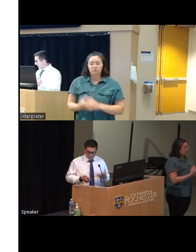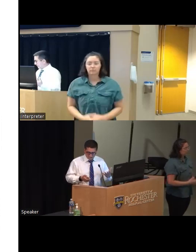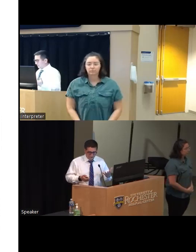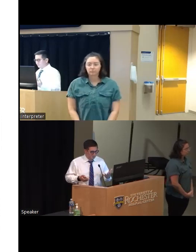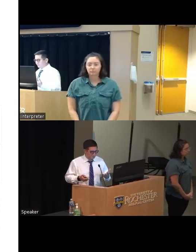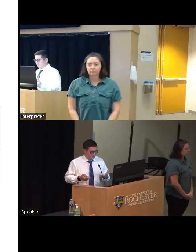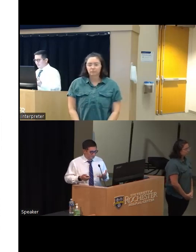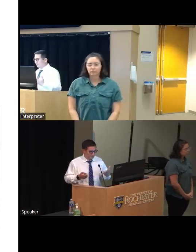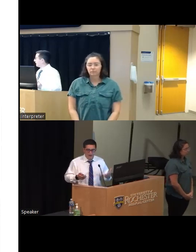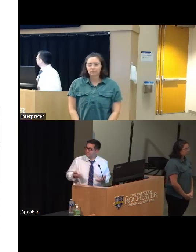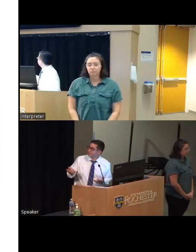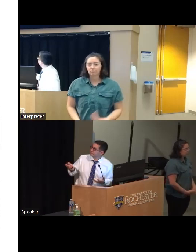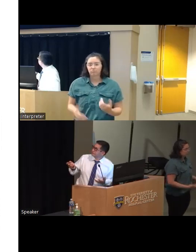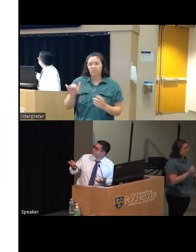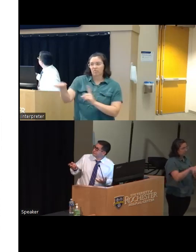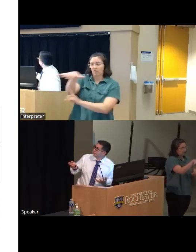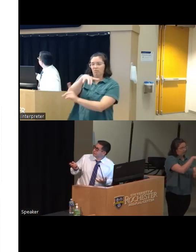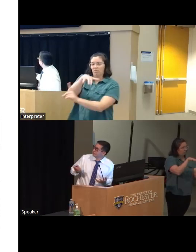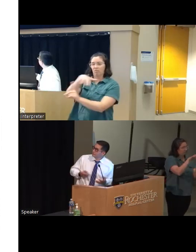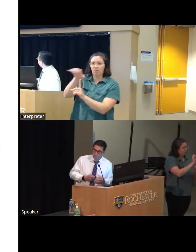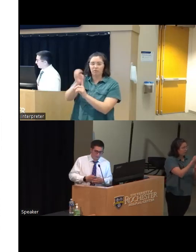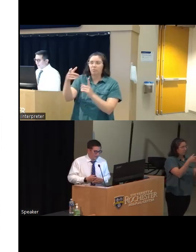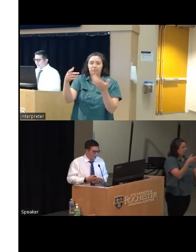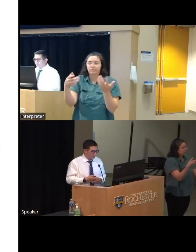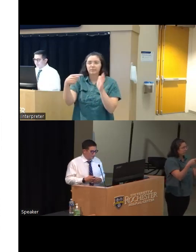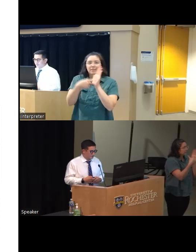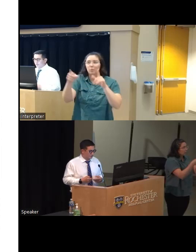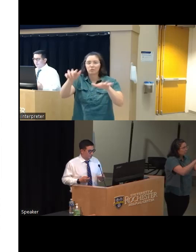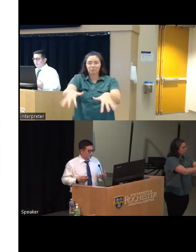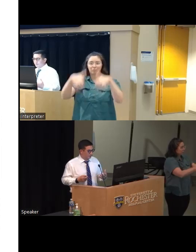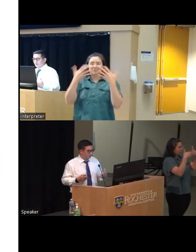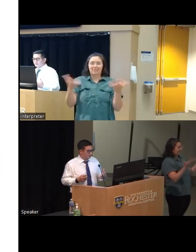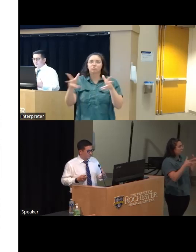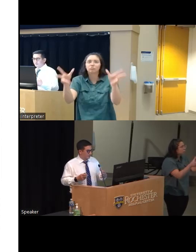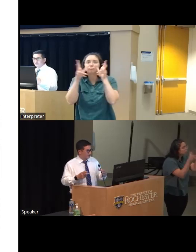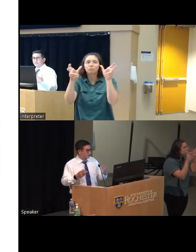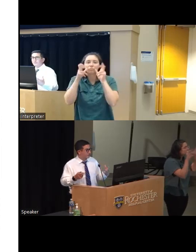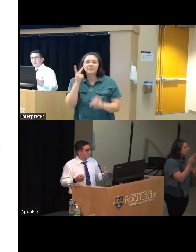uh environment such as here where you're you know able to determine whether or not there's a